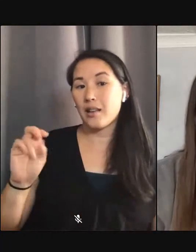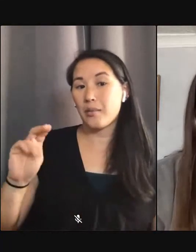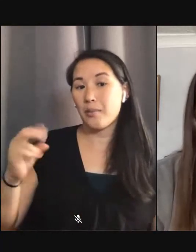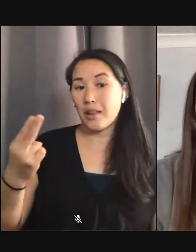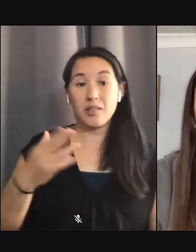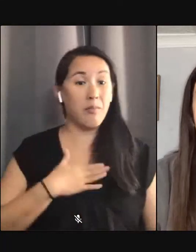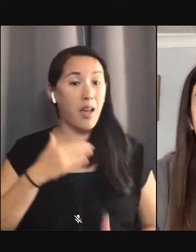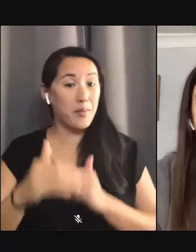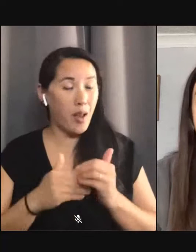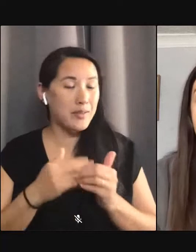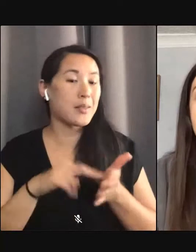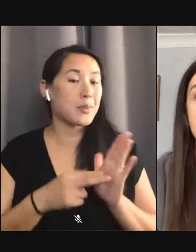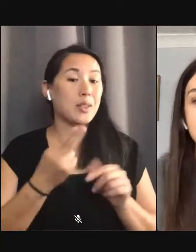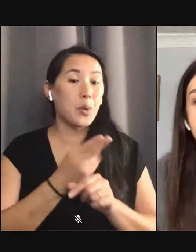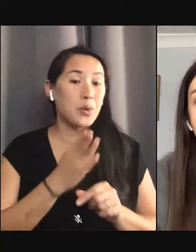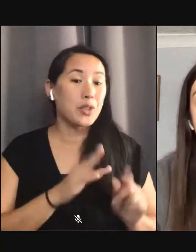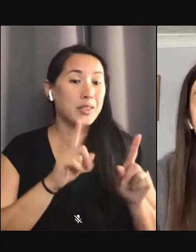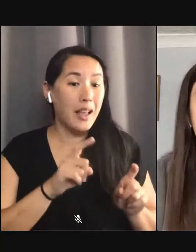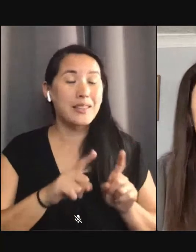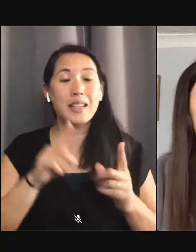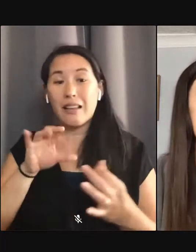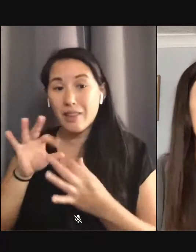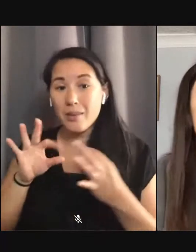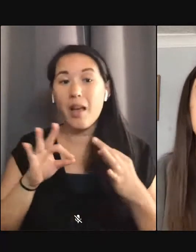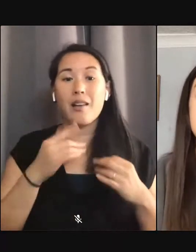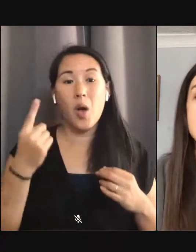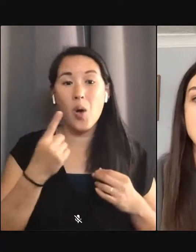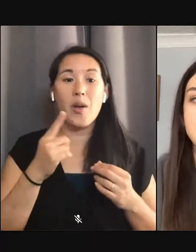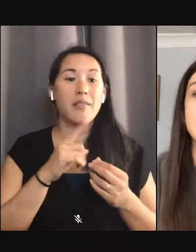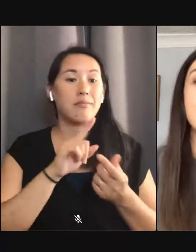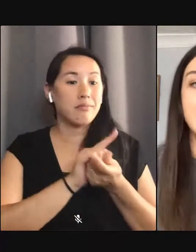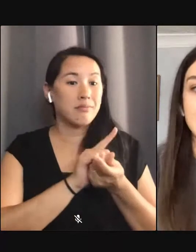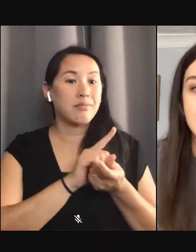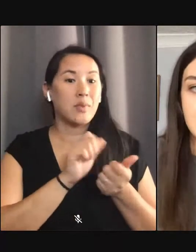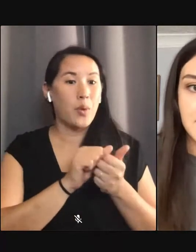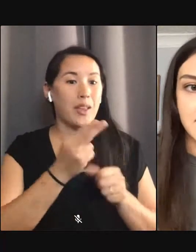testing user feedback always you know leading with user insights to to validate ideas basically